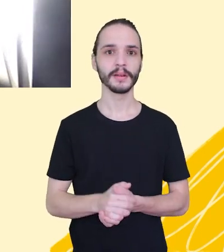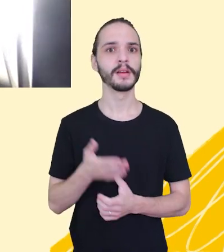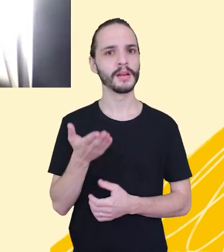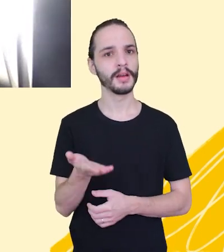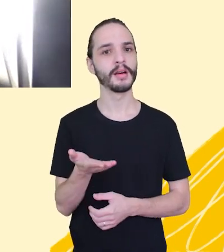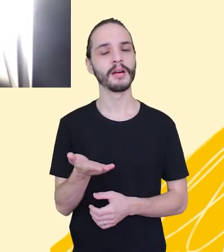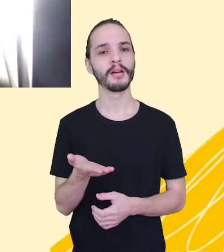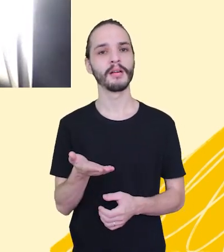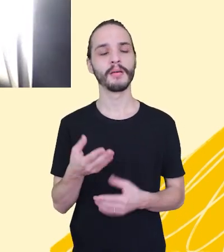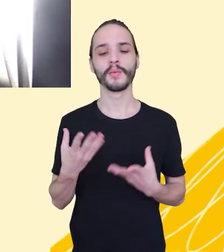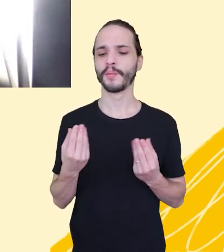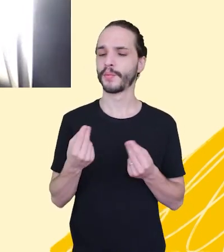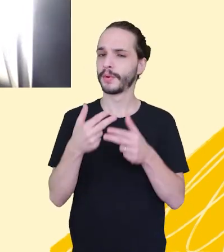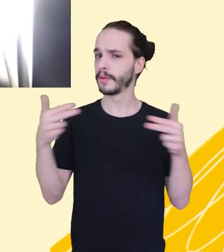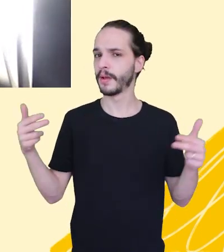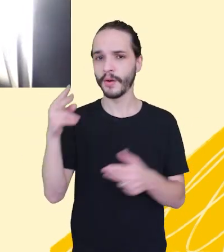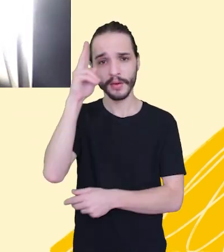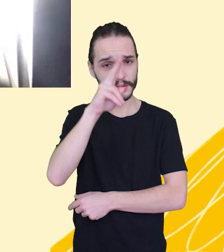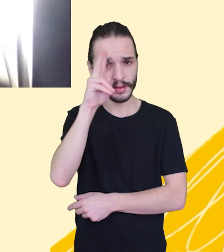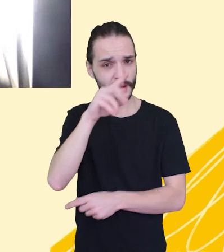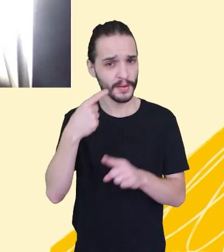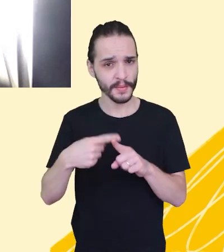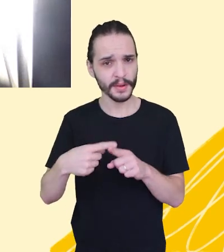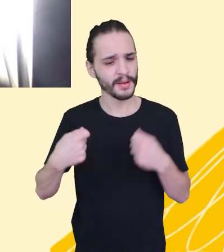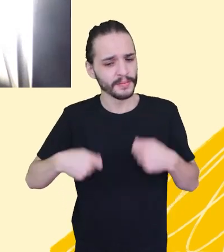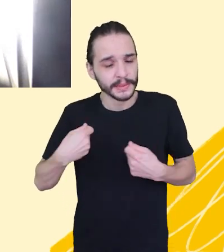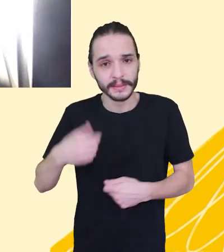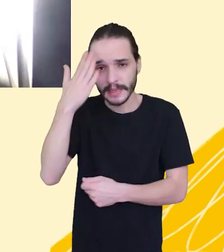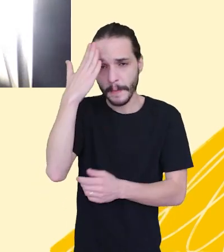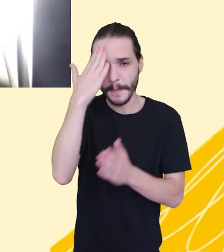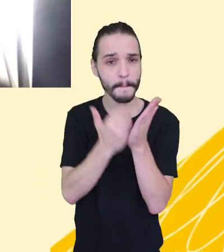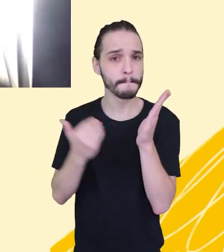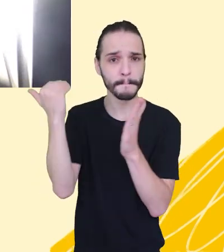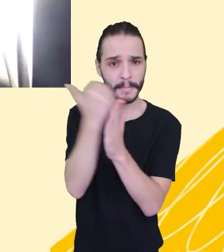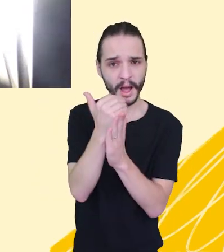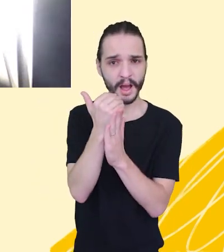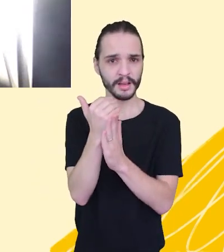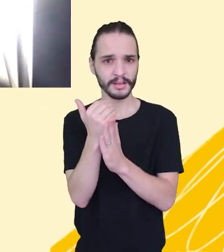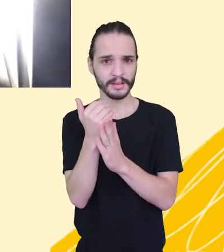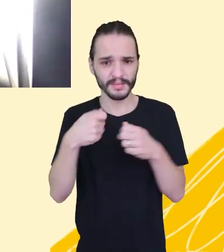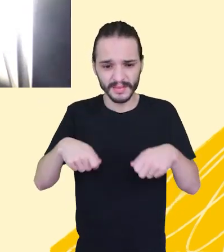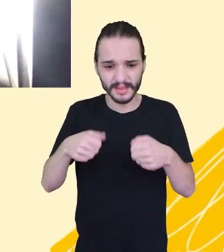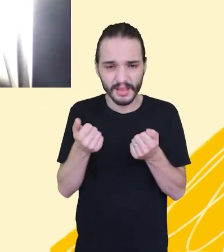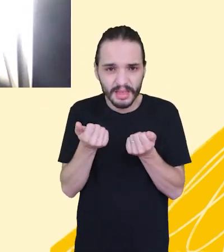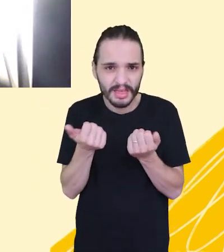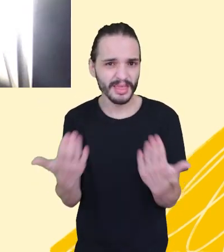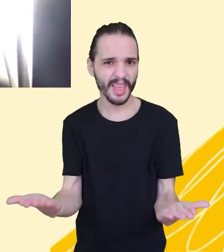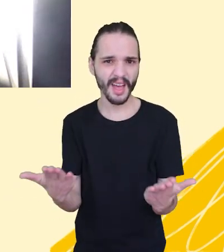Why do I have to know more to create my interest?